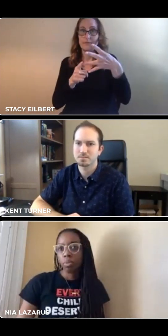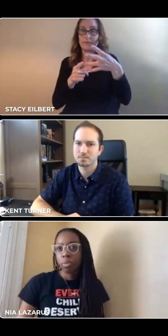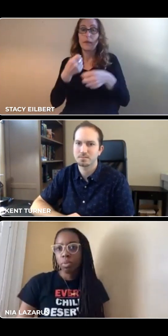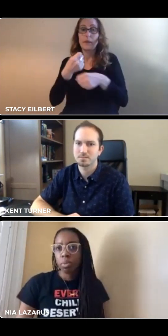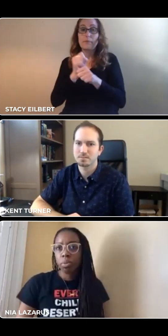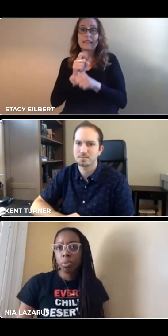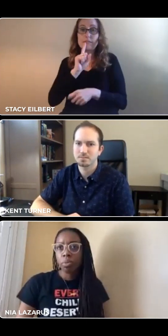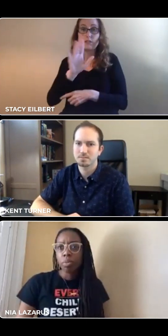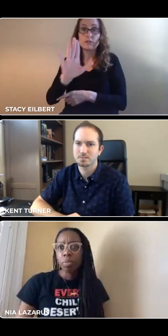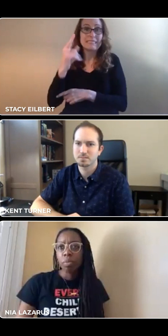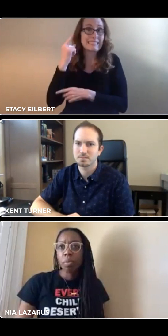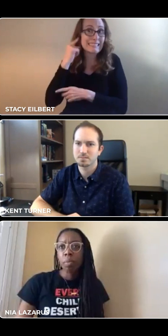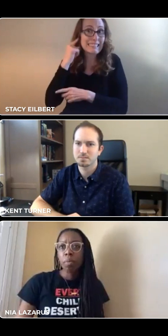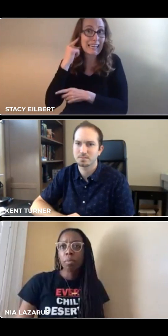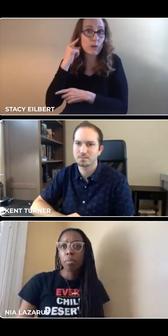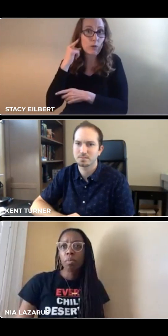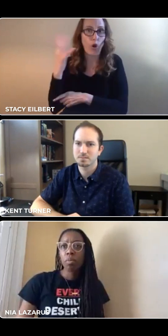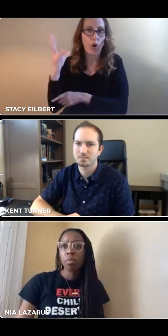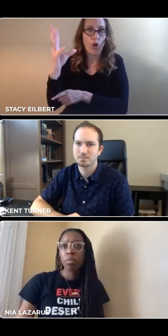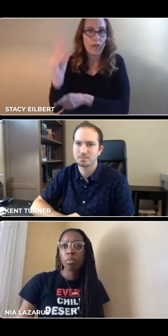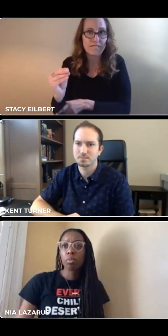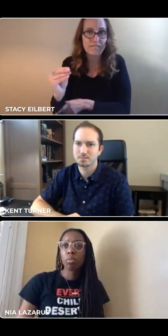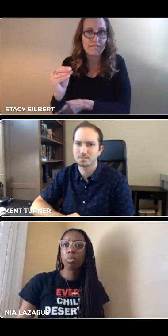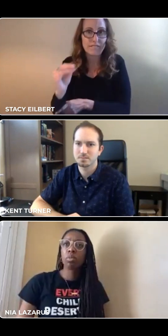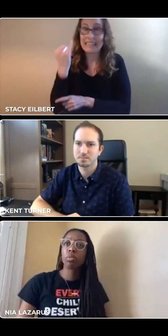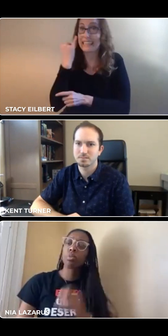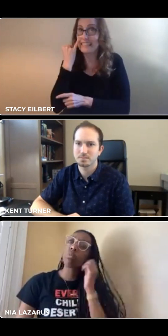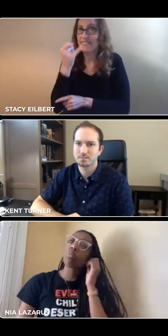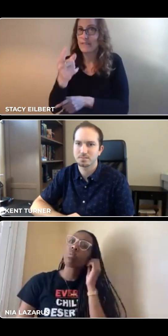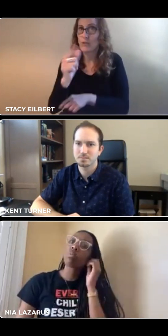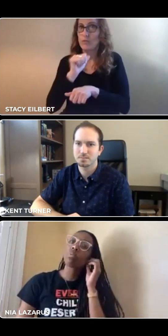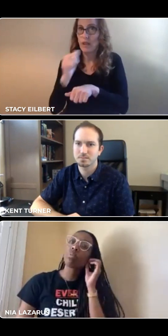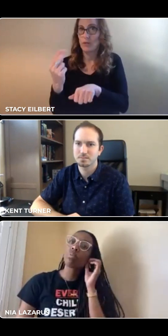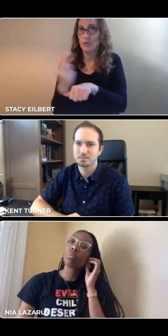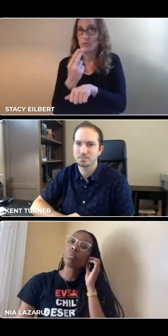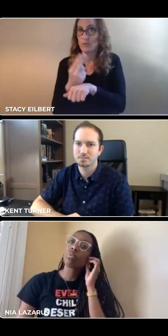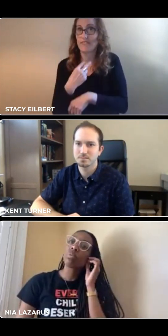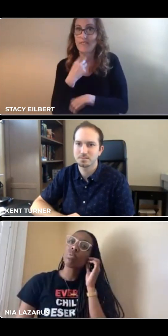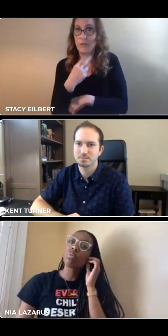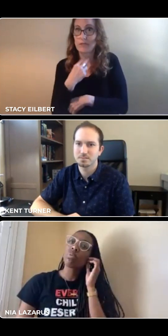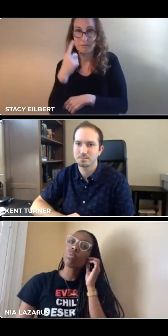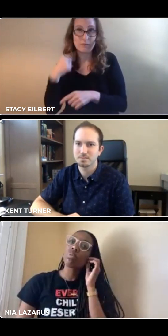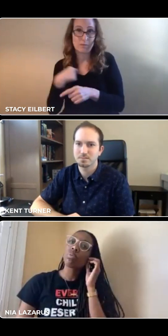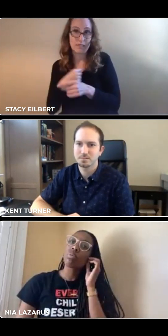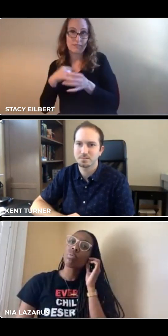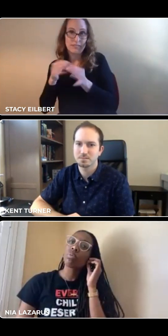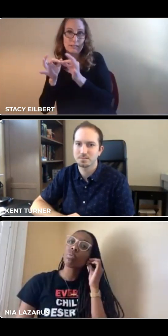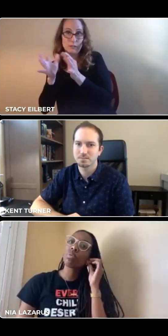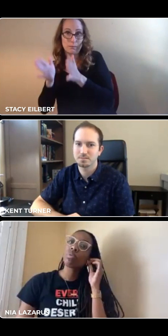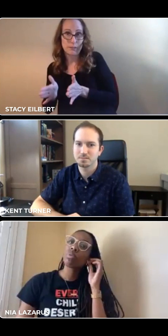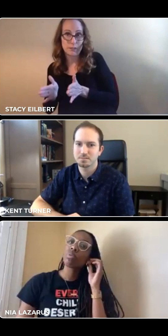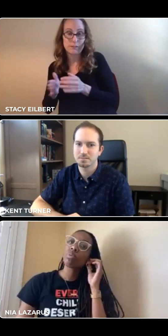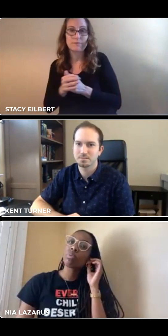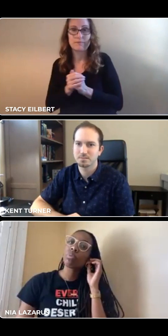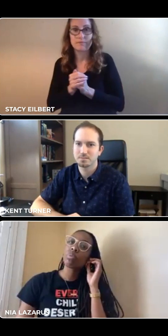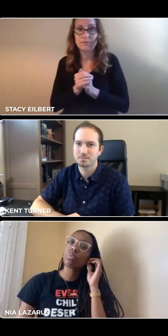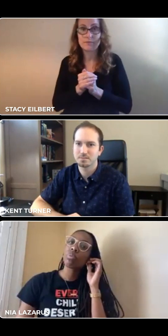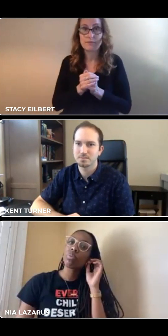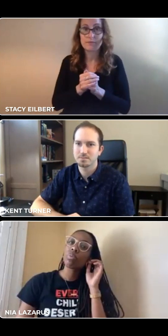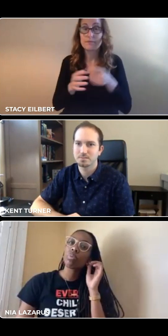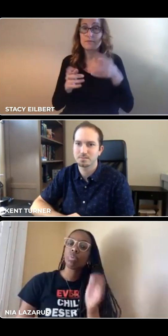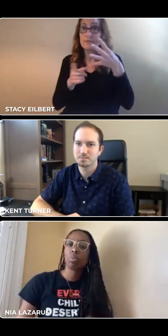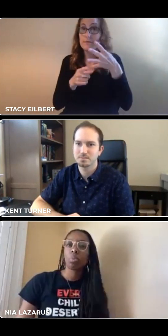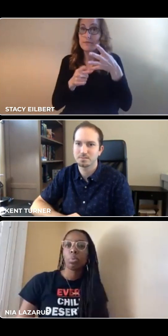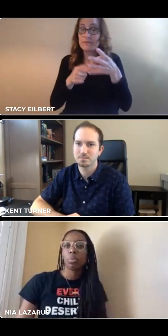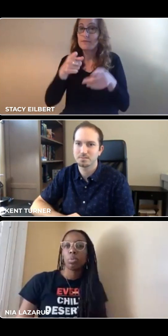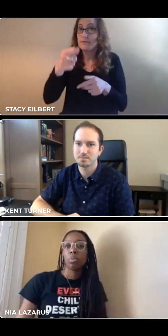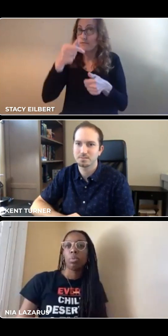turned on. Make sure that your sound is off, and you're not using your voice.